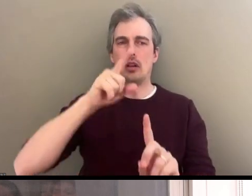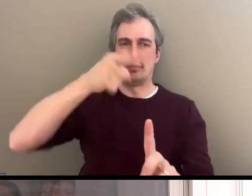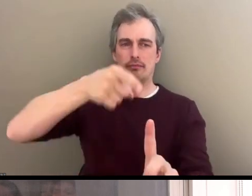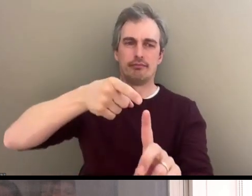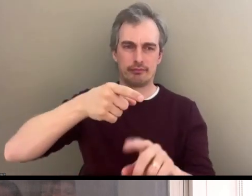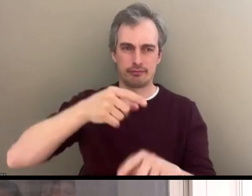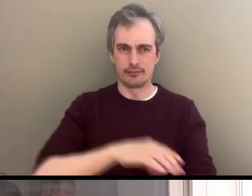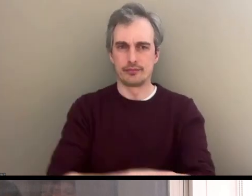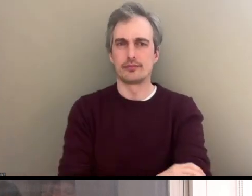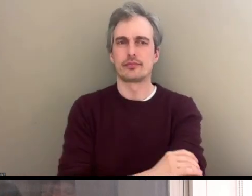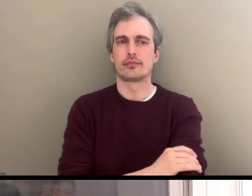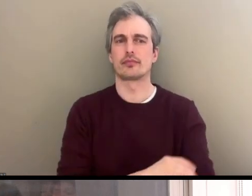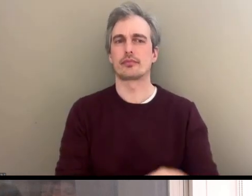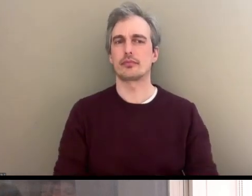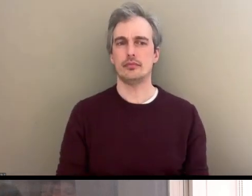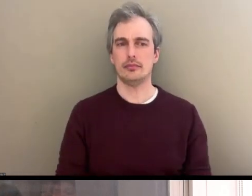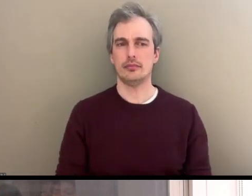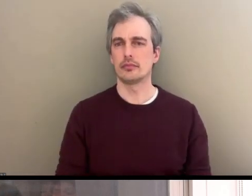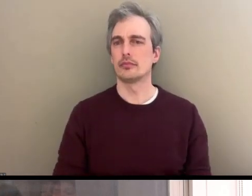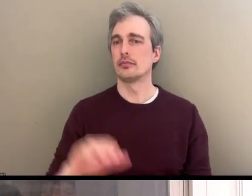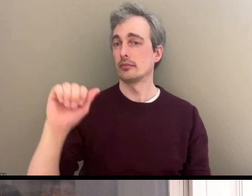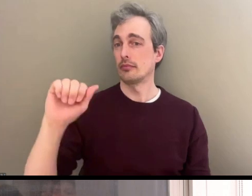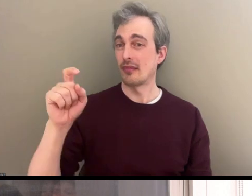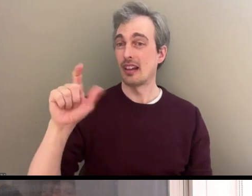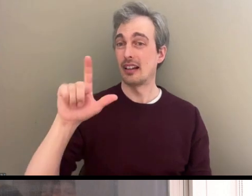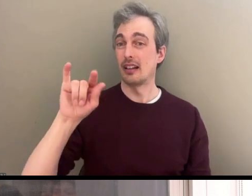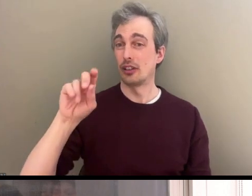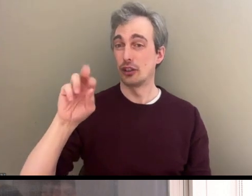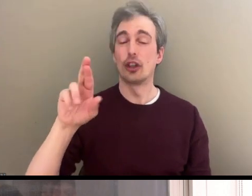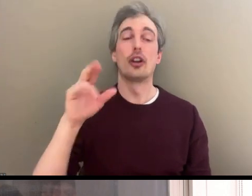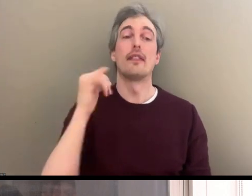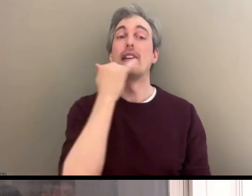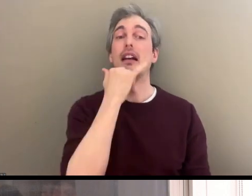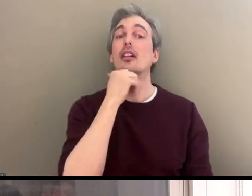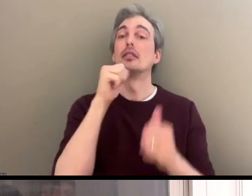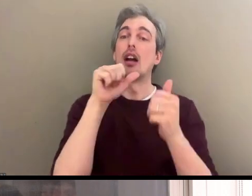linter, the errors under the image alt tag, you need to ensure that the